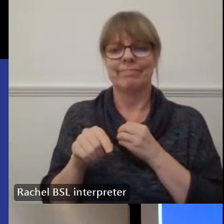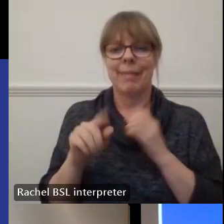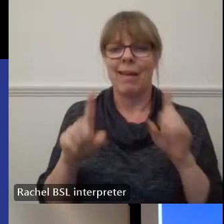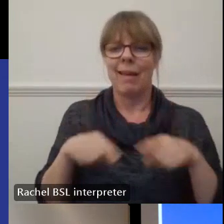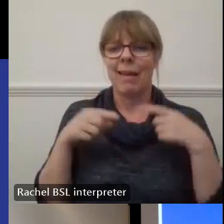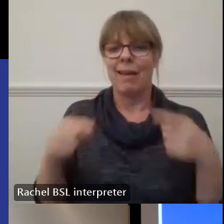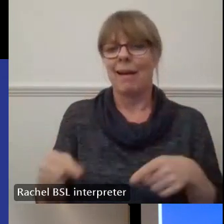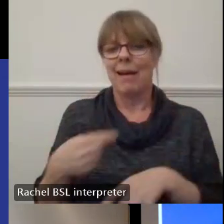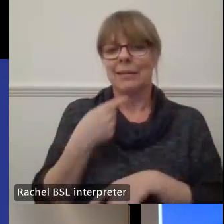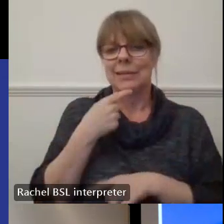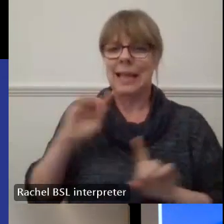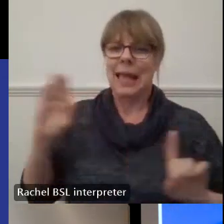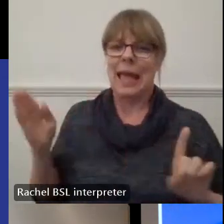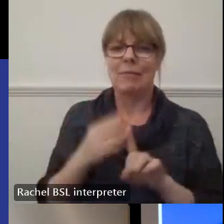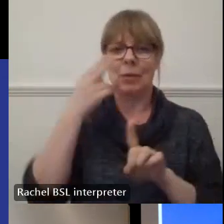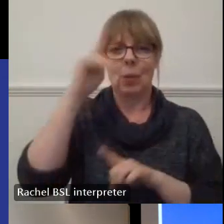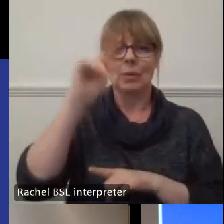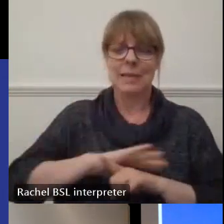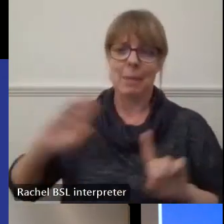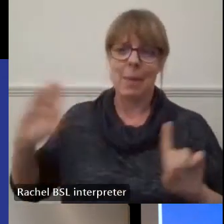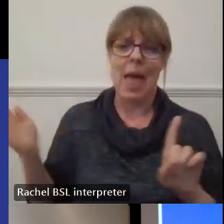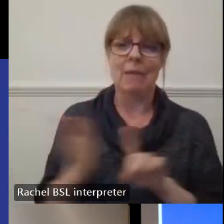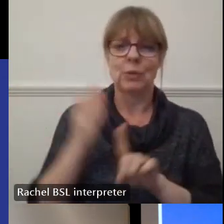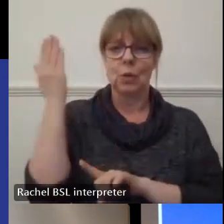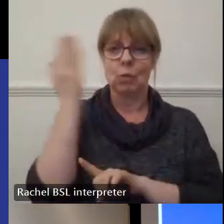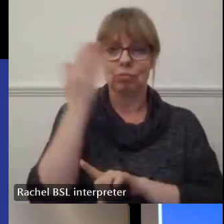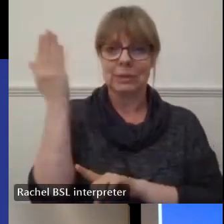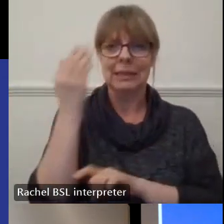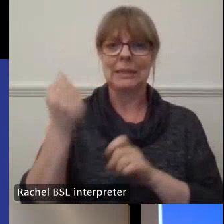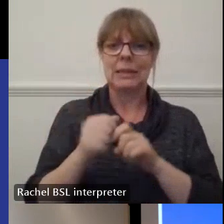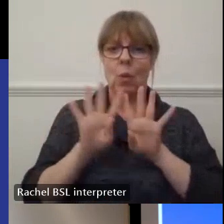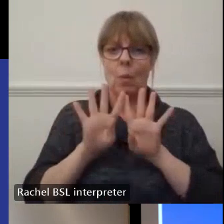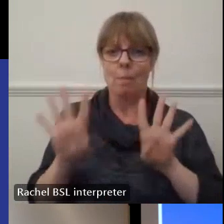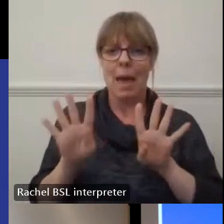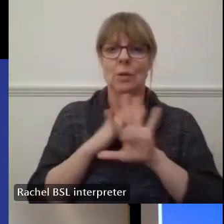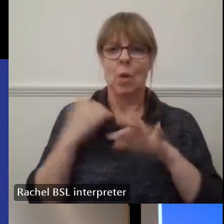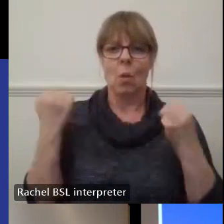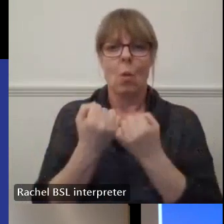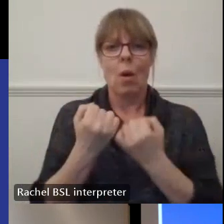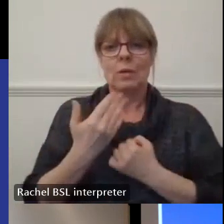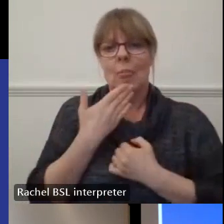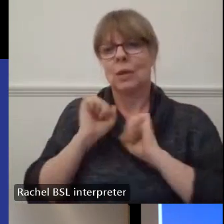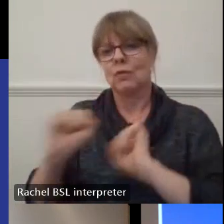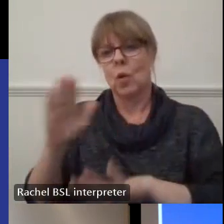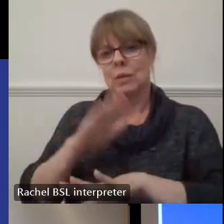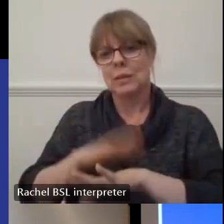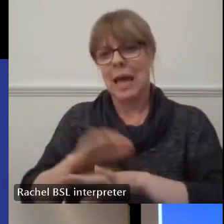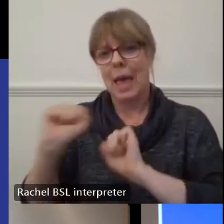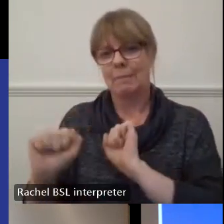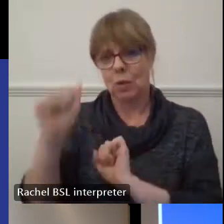everybody that was on the panel, everybody that provided a workshop, thank you so much for your time, for your expertise, for your honesty.